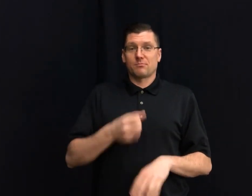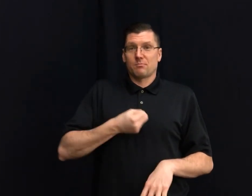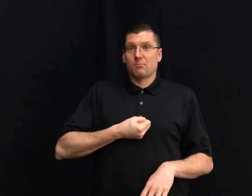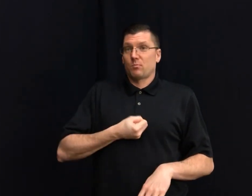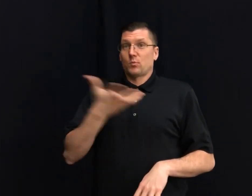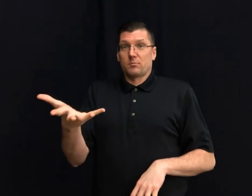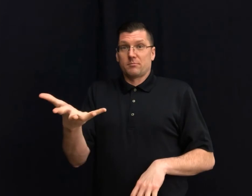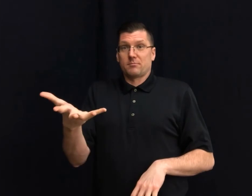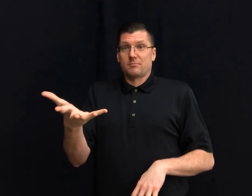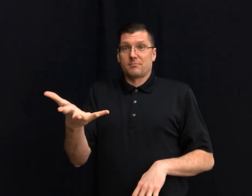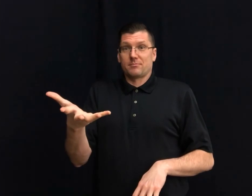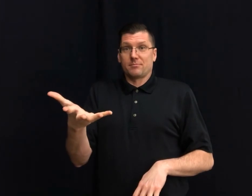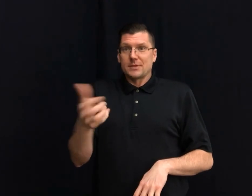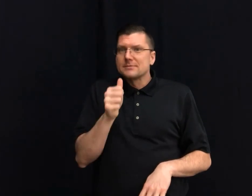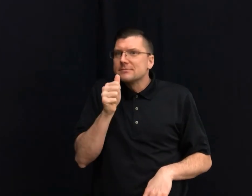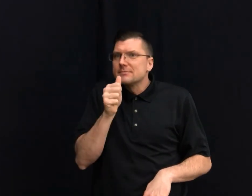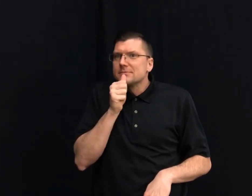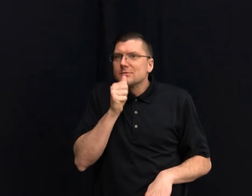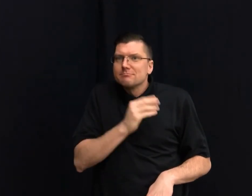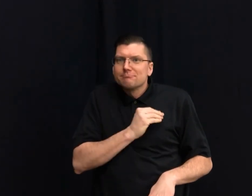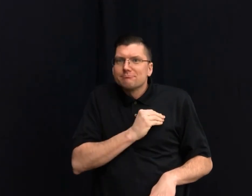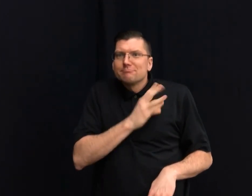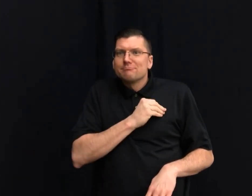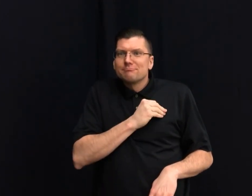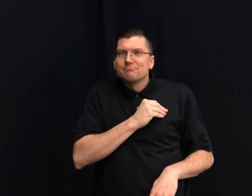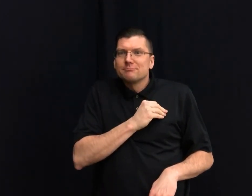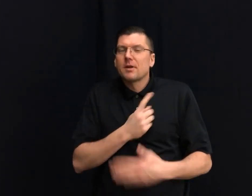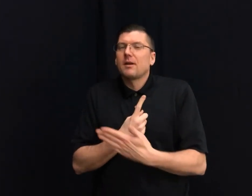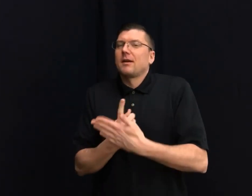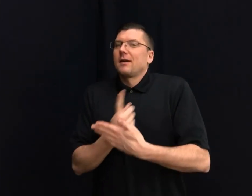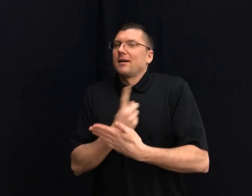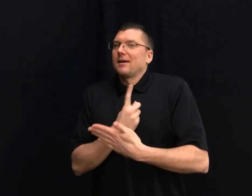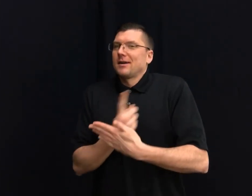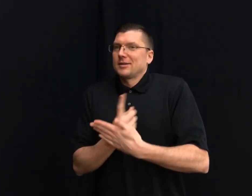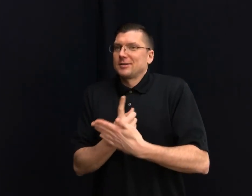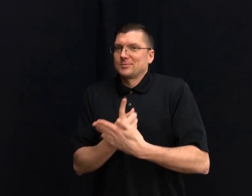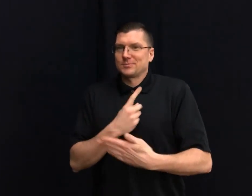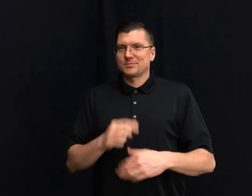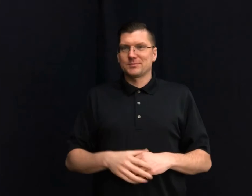( 10 )